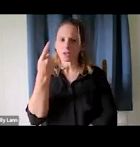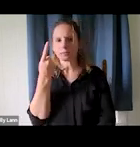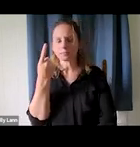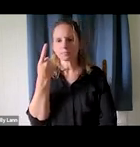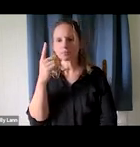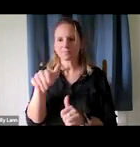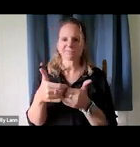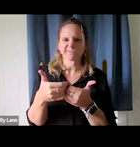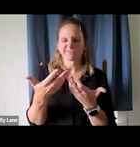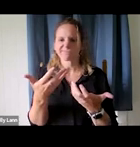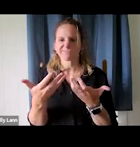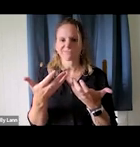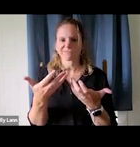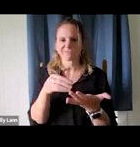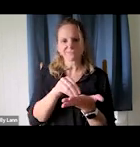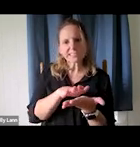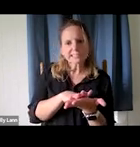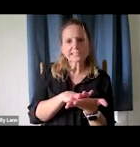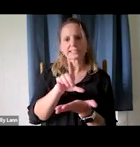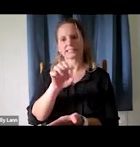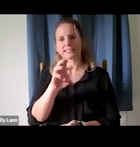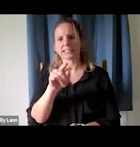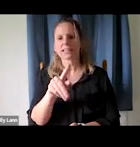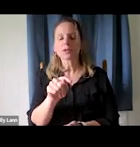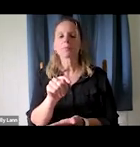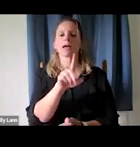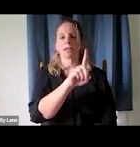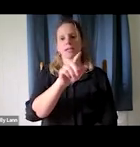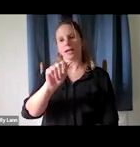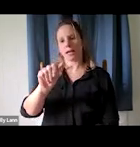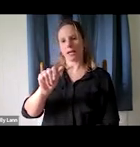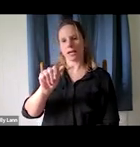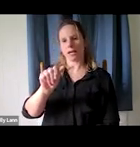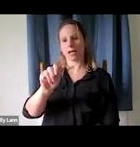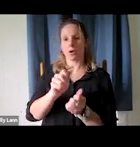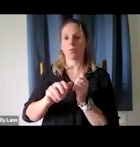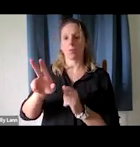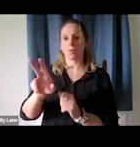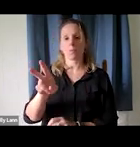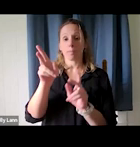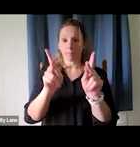to document DA&A with your applicants that you work with.